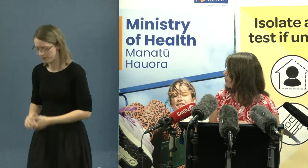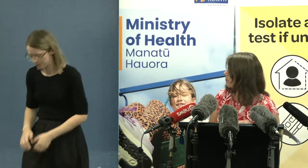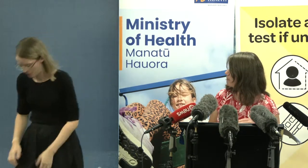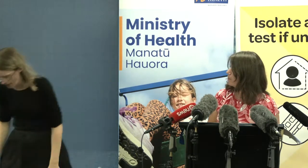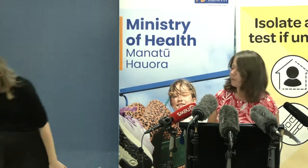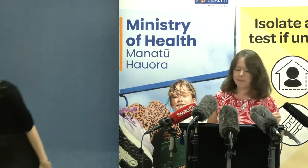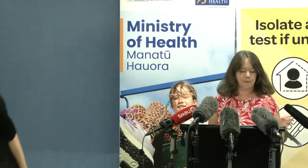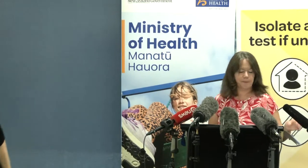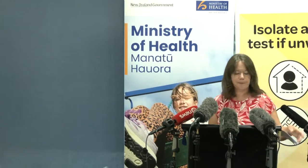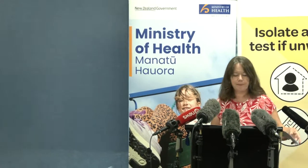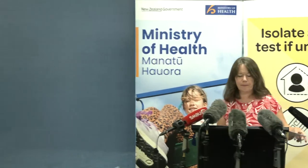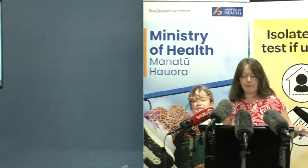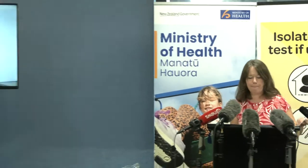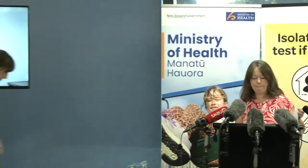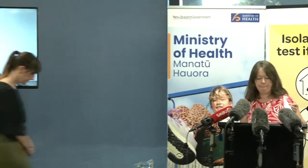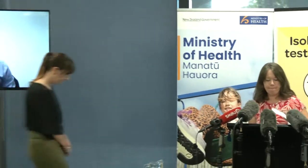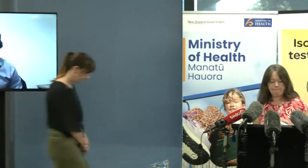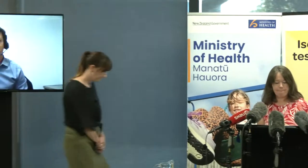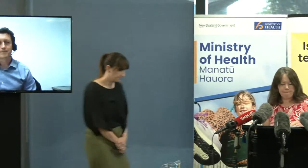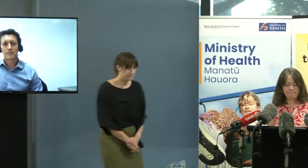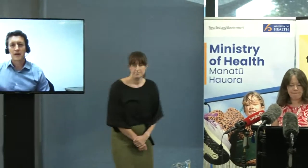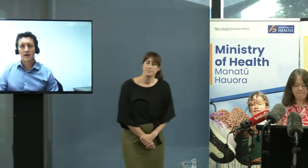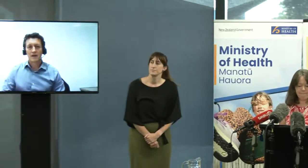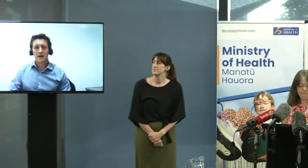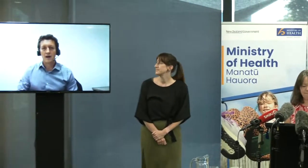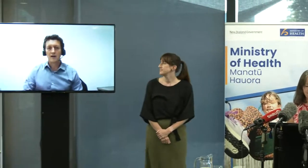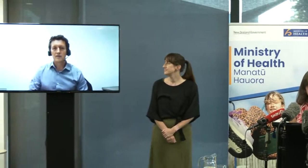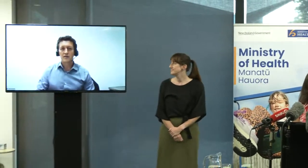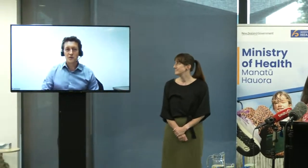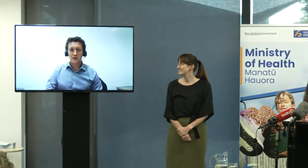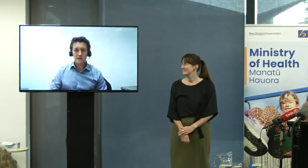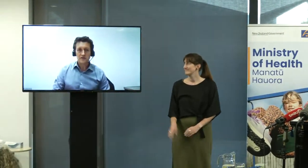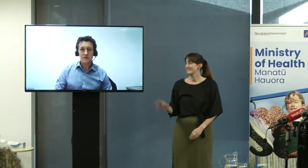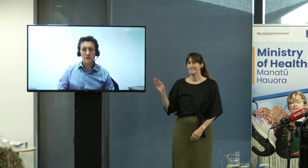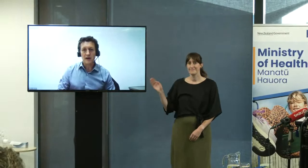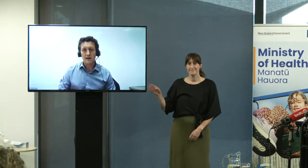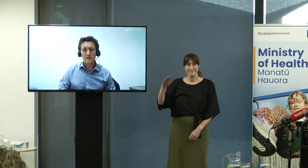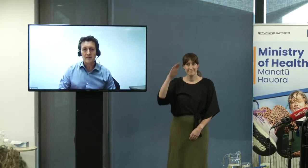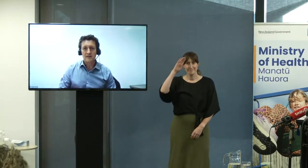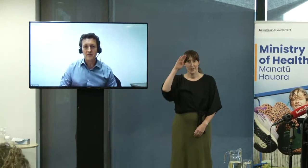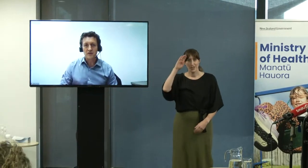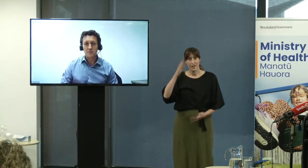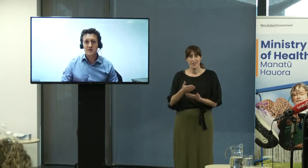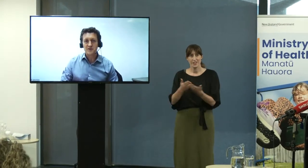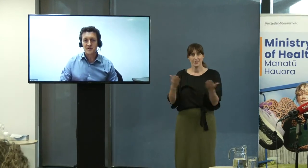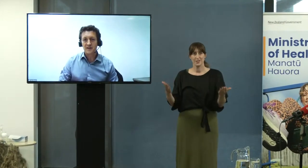Joe Bourne. Thank you, Joe.